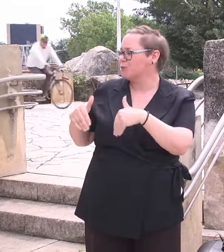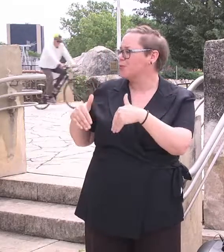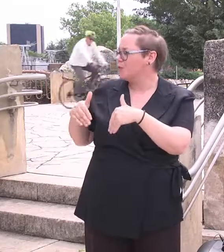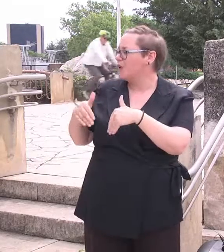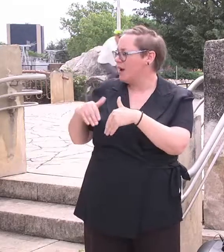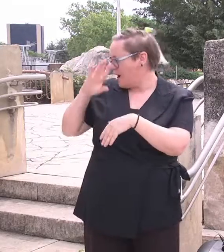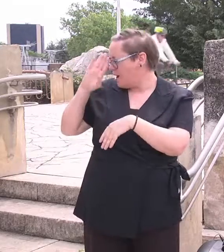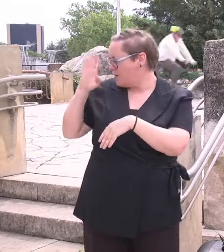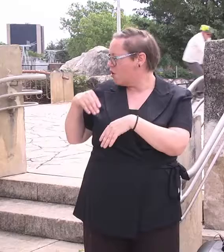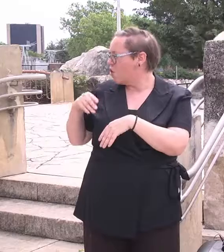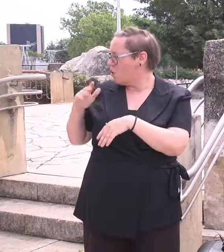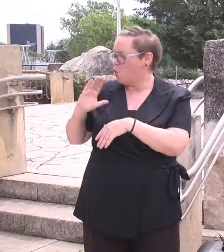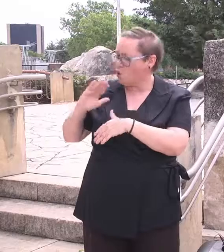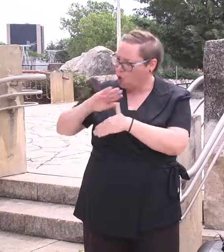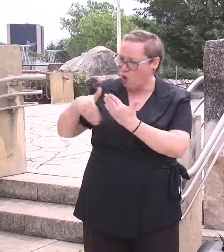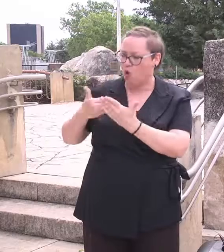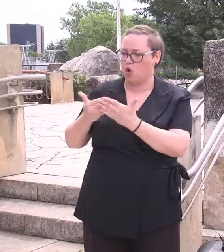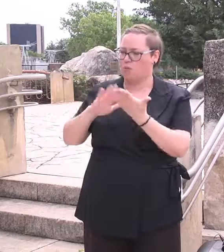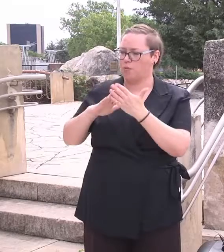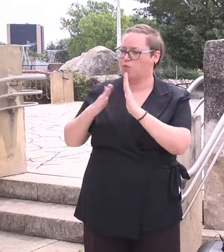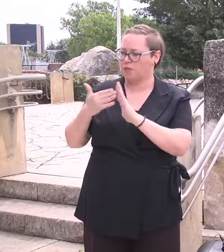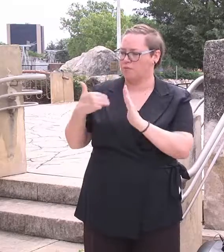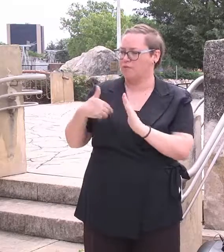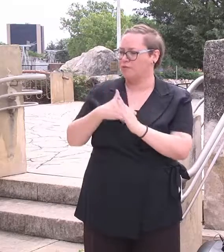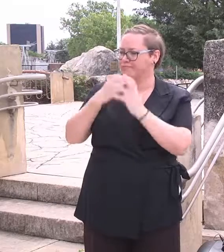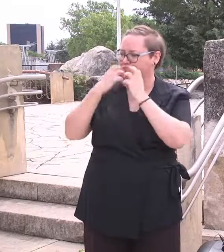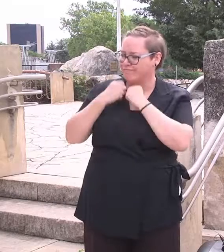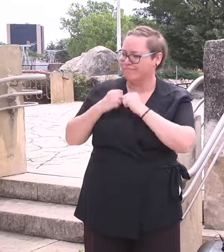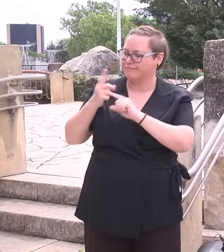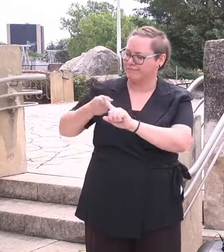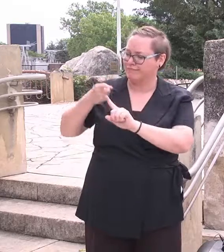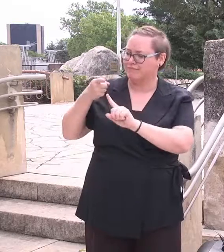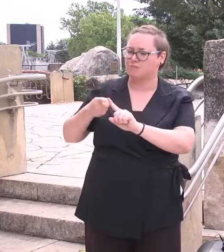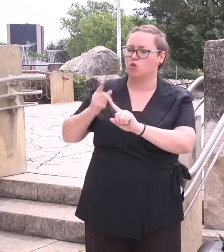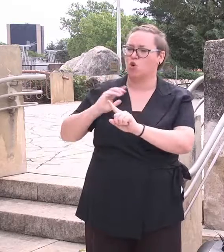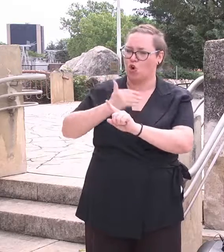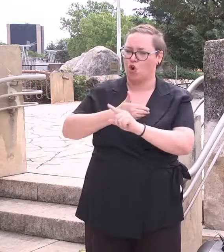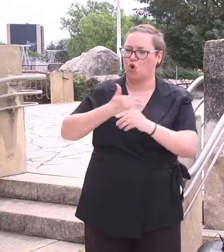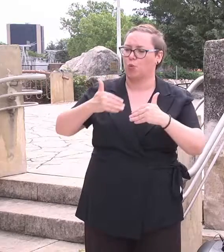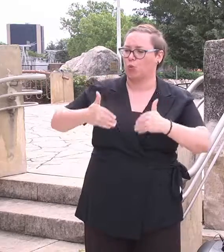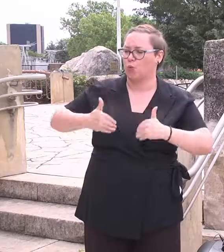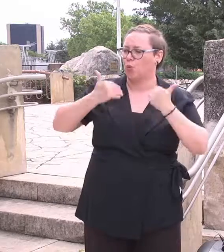um all of our community members really care about and it's our youth and we care for them